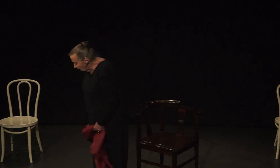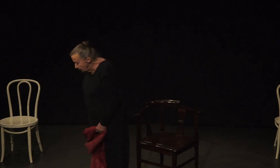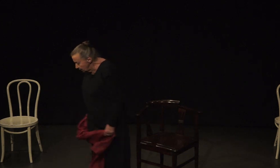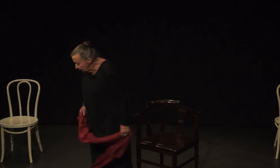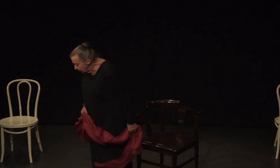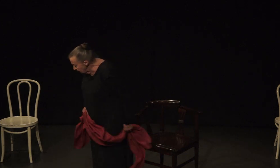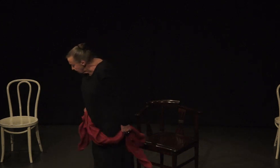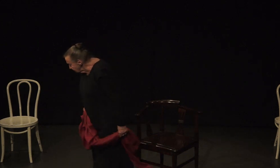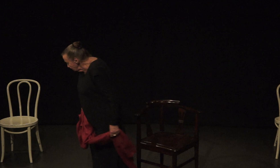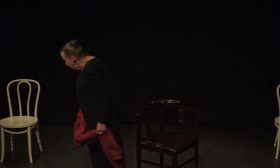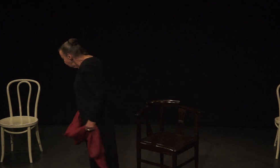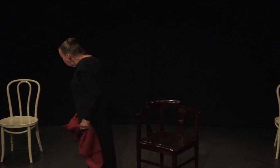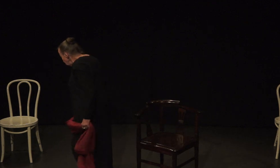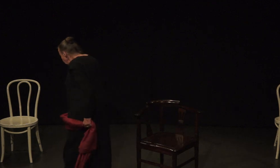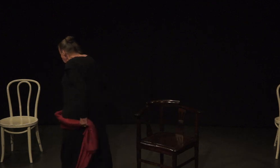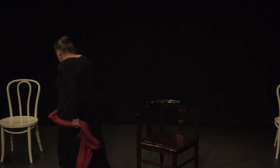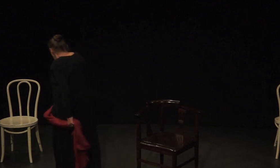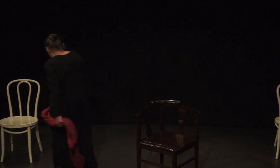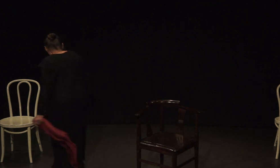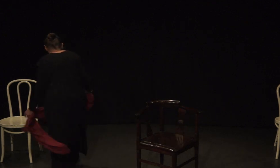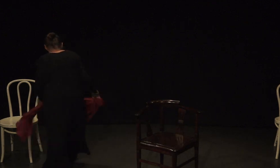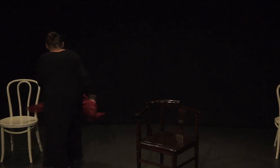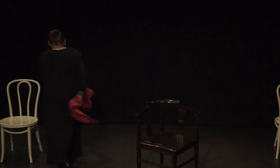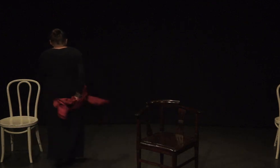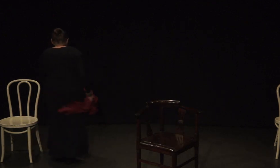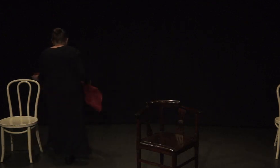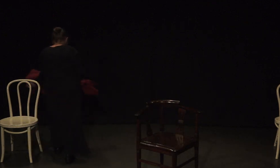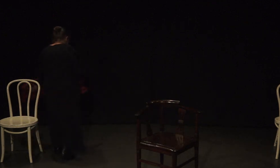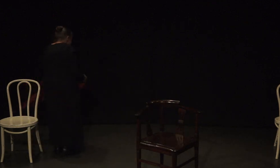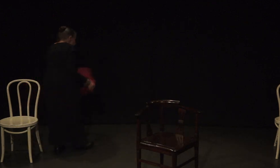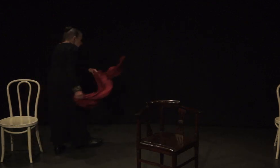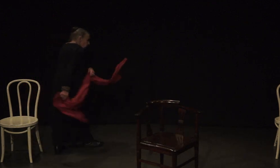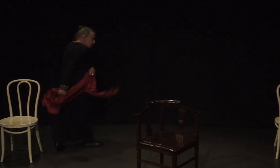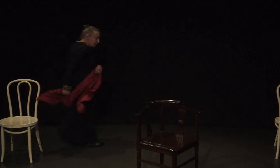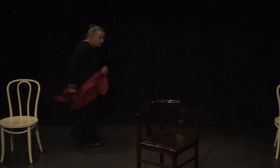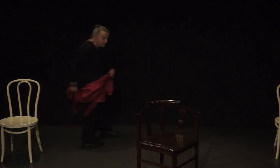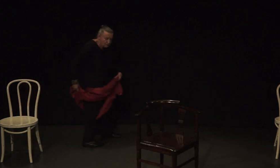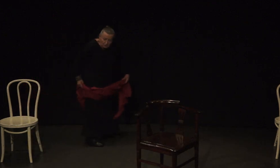Count and Steward then gave orders, issued arms, marshalled the men.